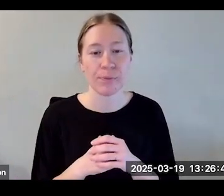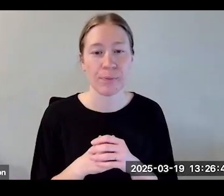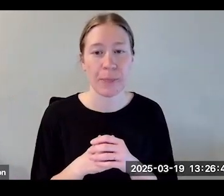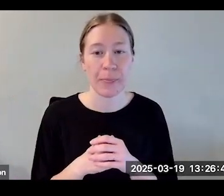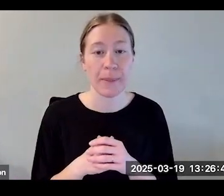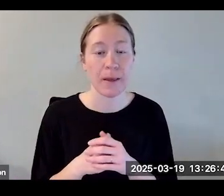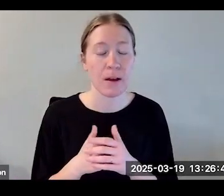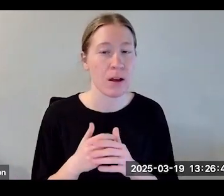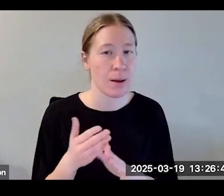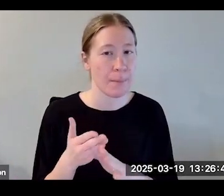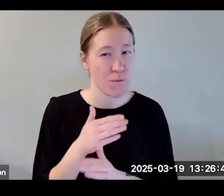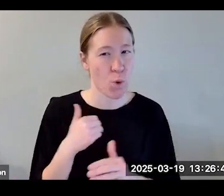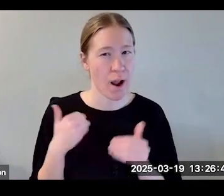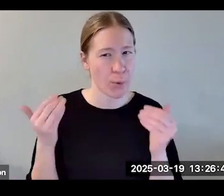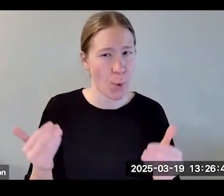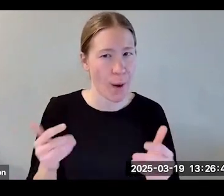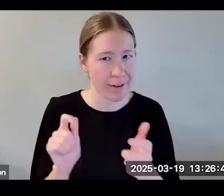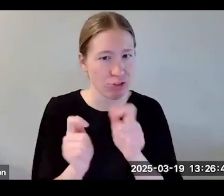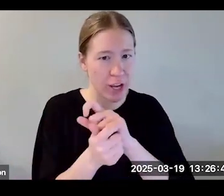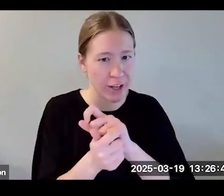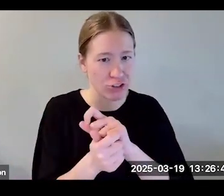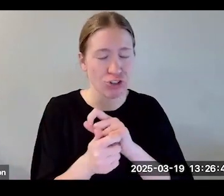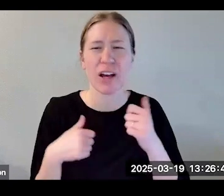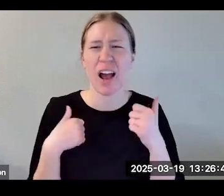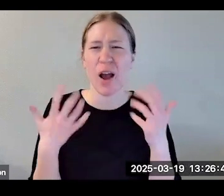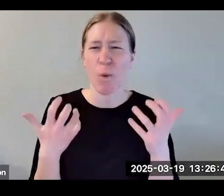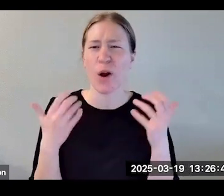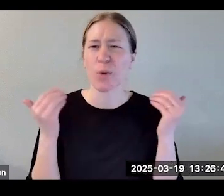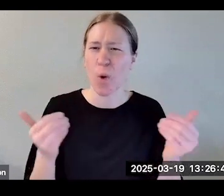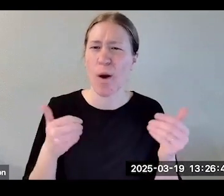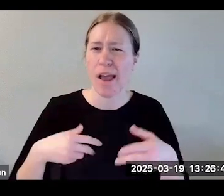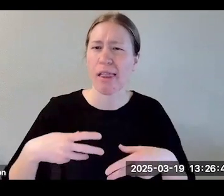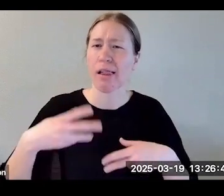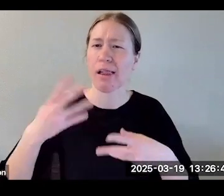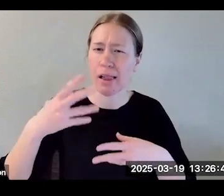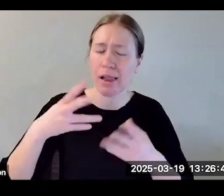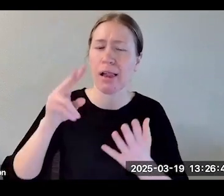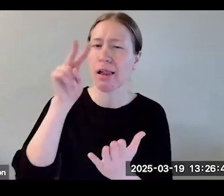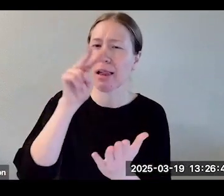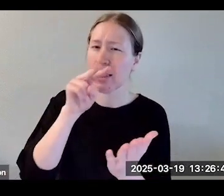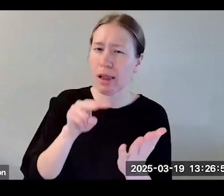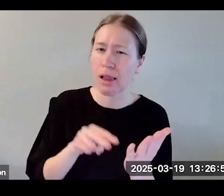Before we do that, I wanna just go through this document and see if there might be other headings that we have.